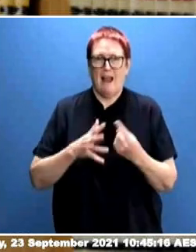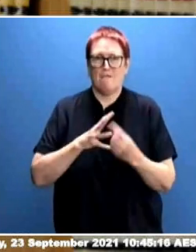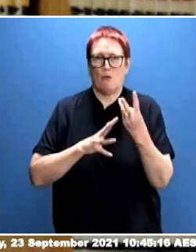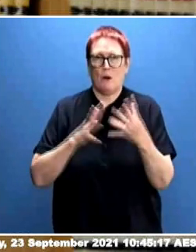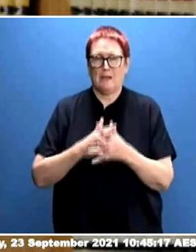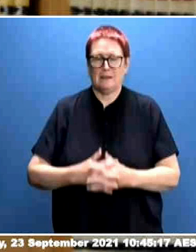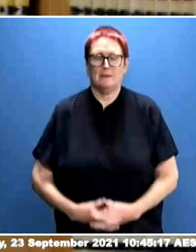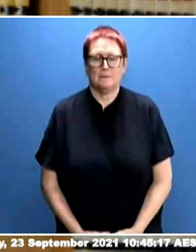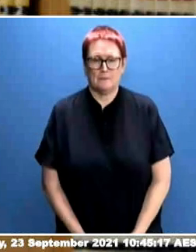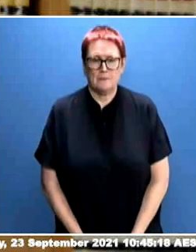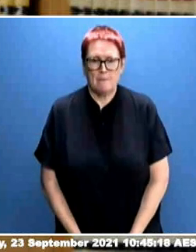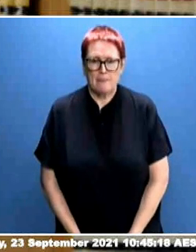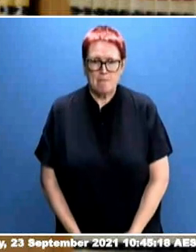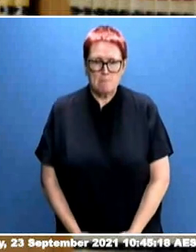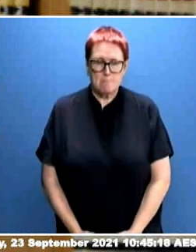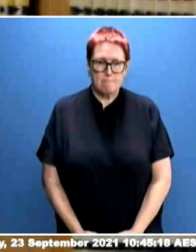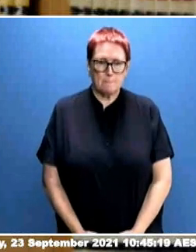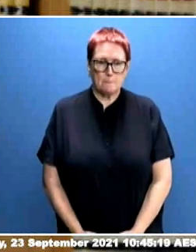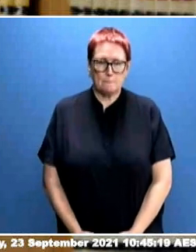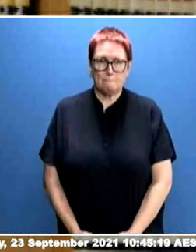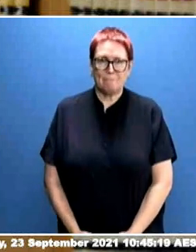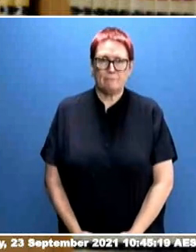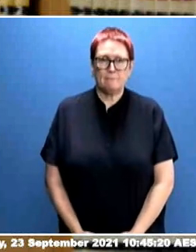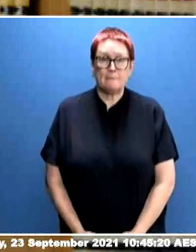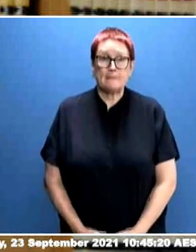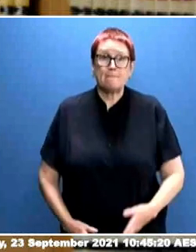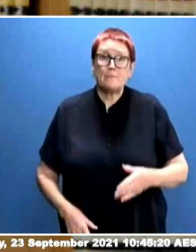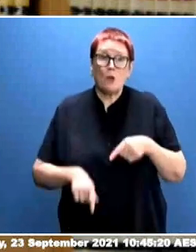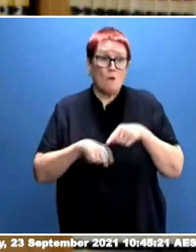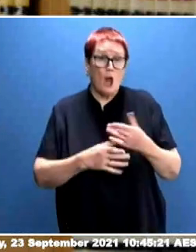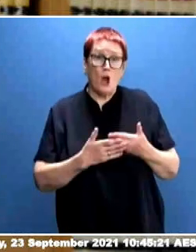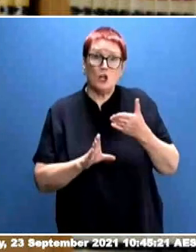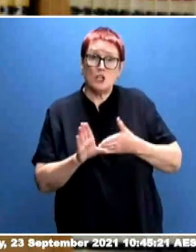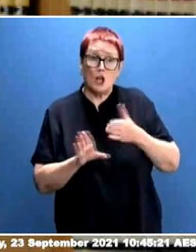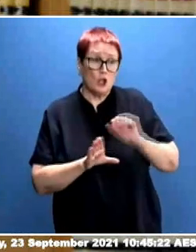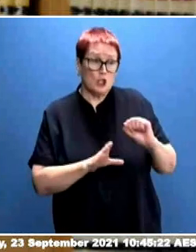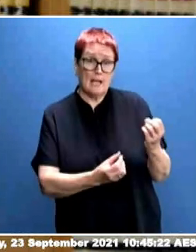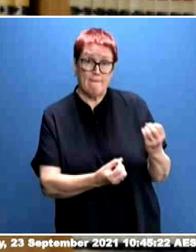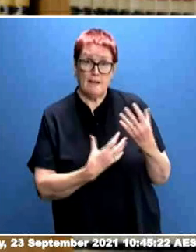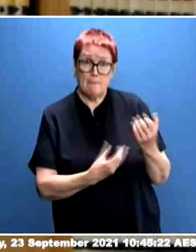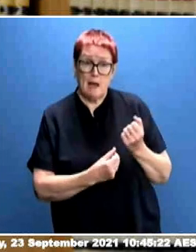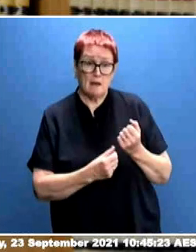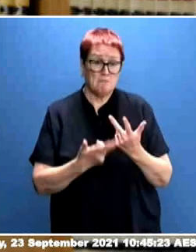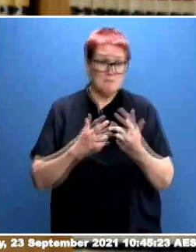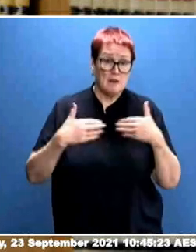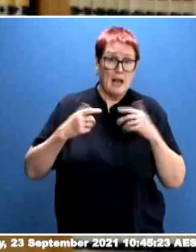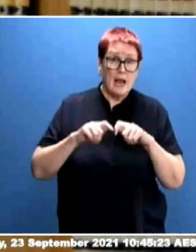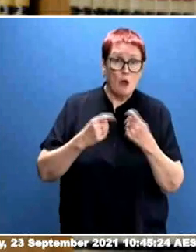We also rely on our feedback from the psychologist, the health team and our staff and our education officer